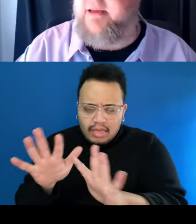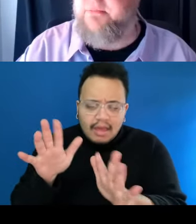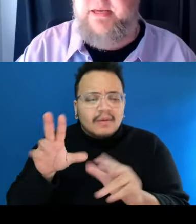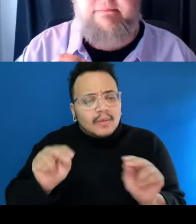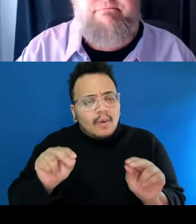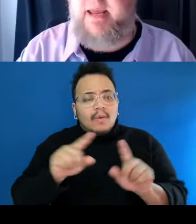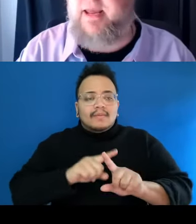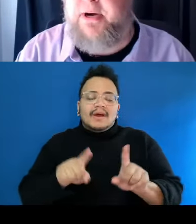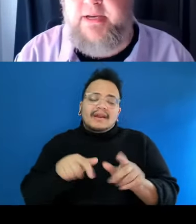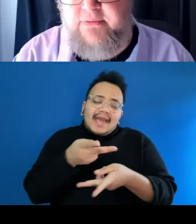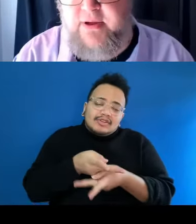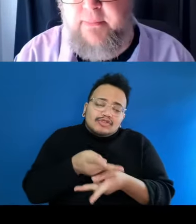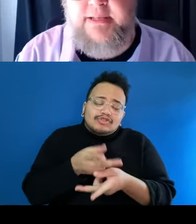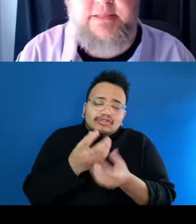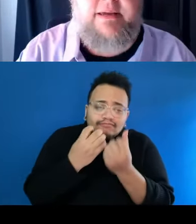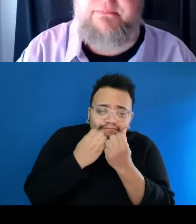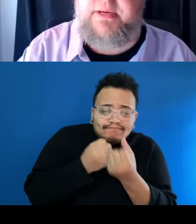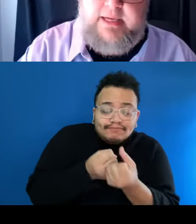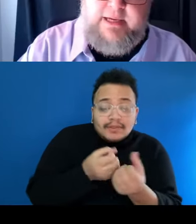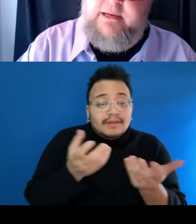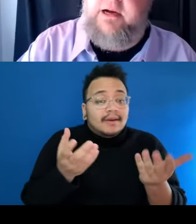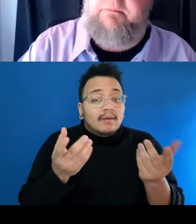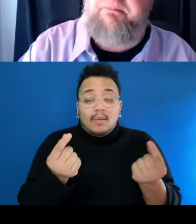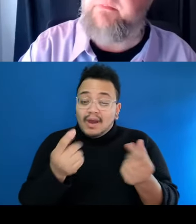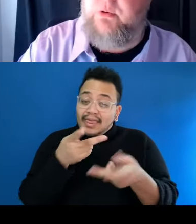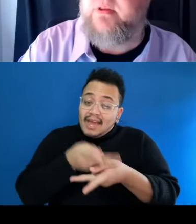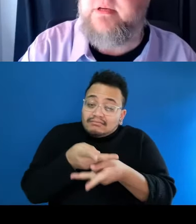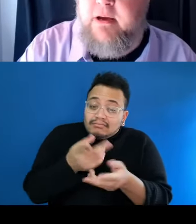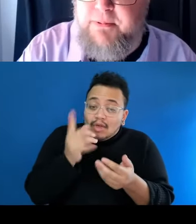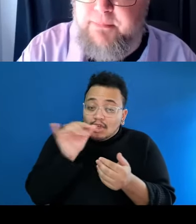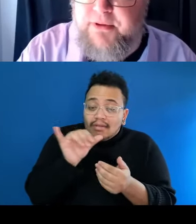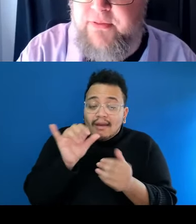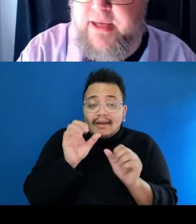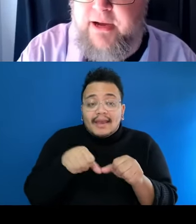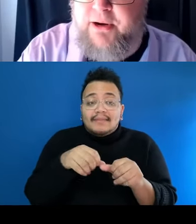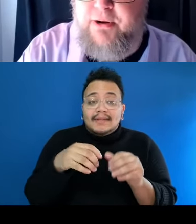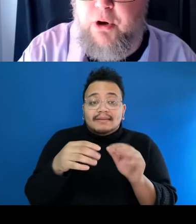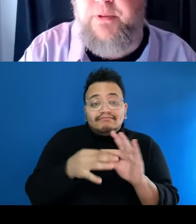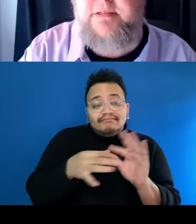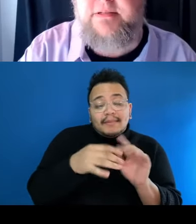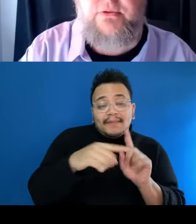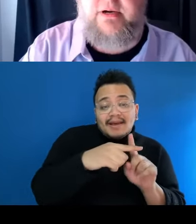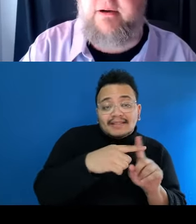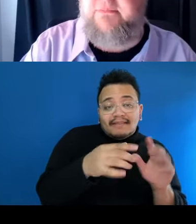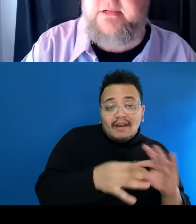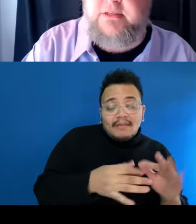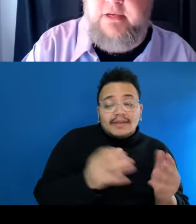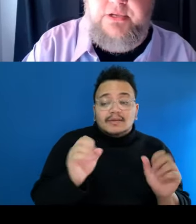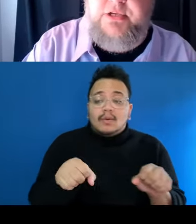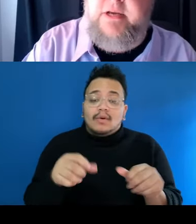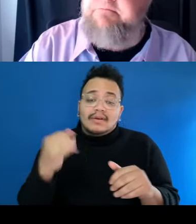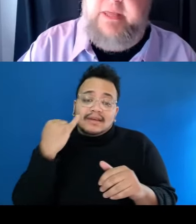It can be making positive comments. It can be being willing to hug people if they are open to physical touch.